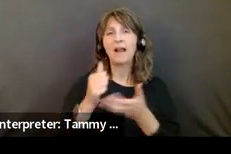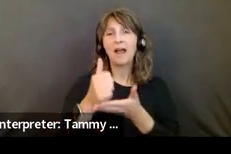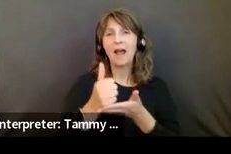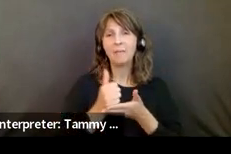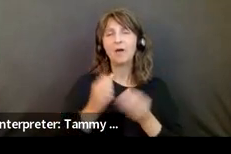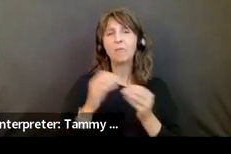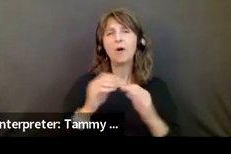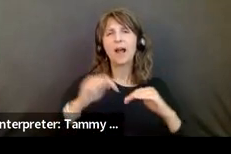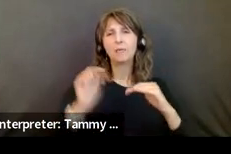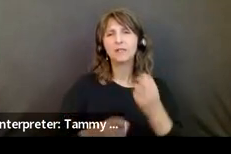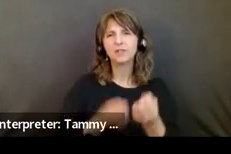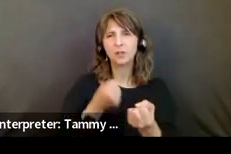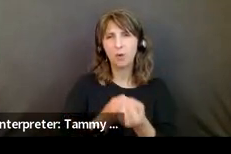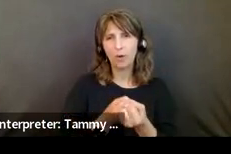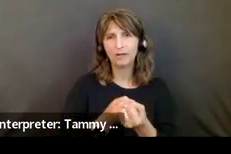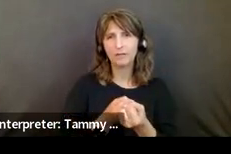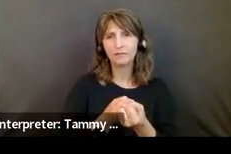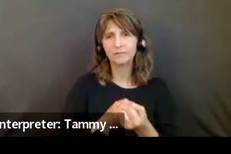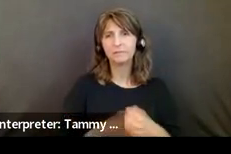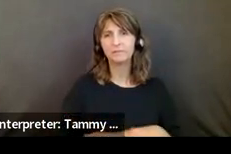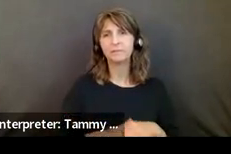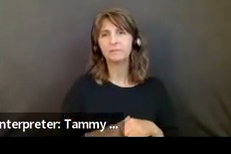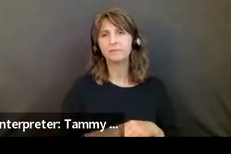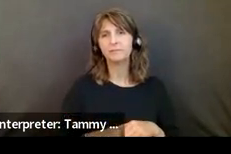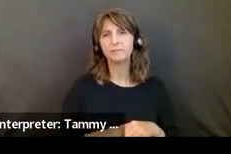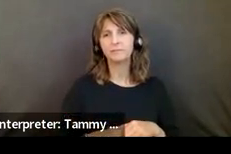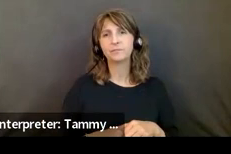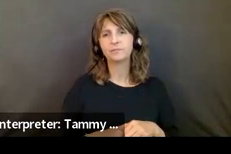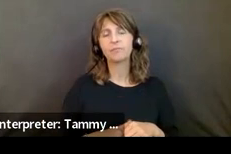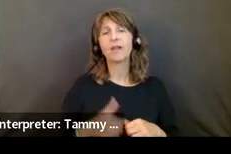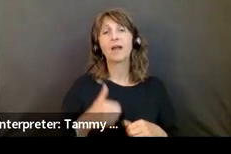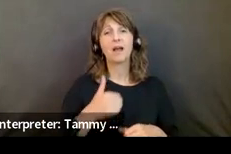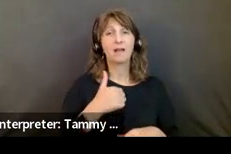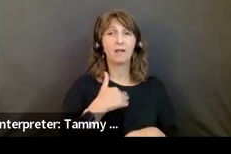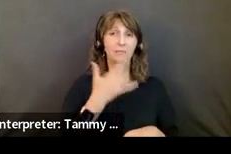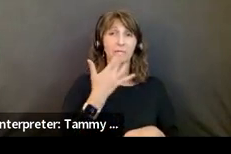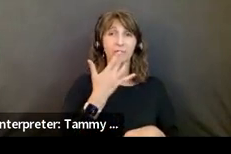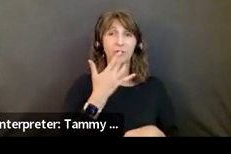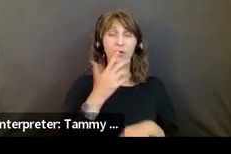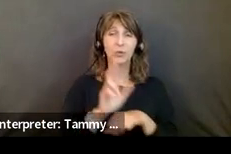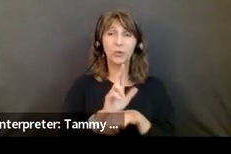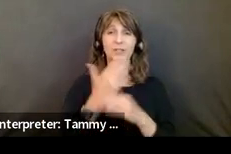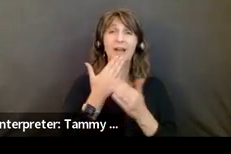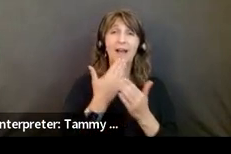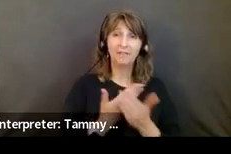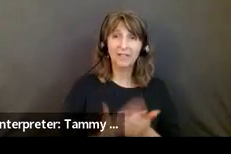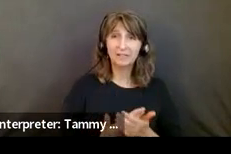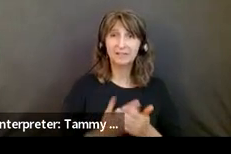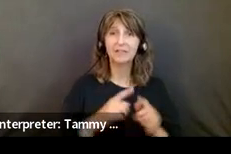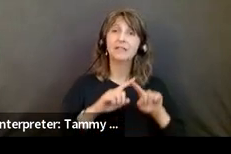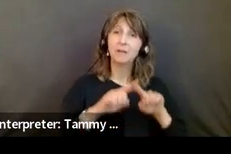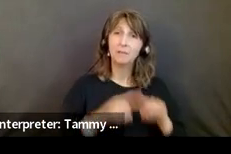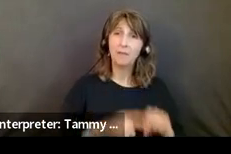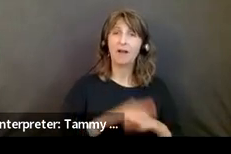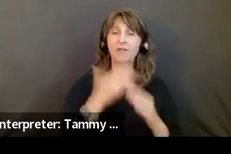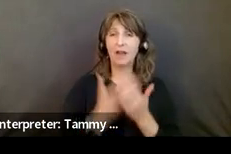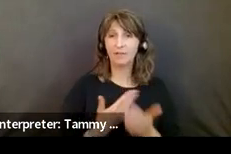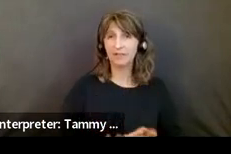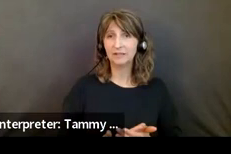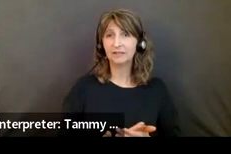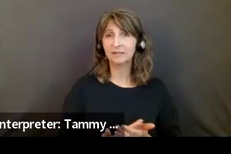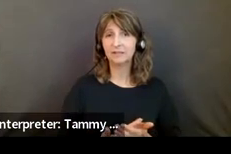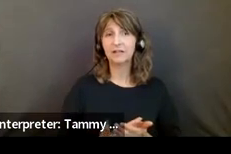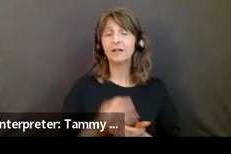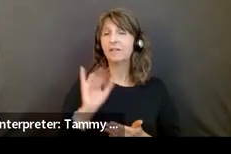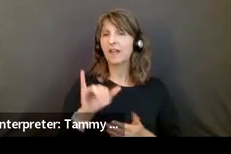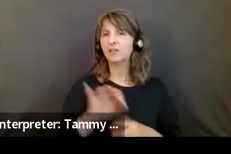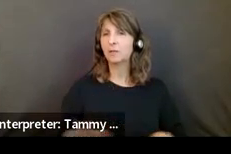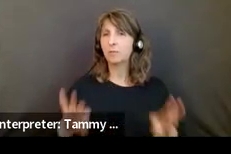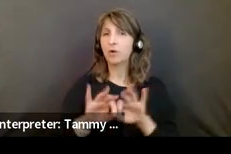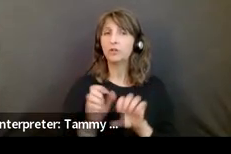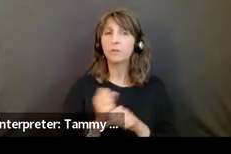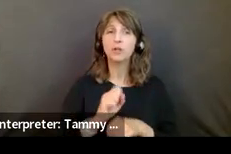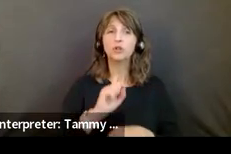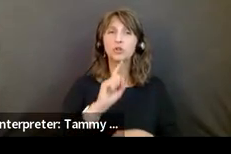I feel like. That is the way to go when we're making sure that. Our youth are getting best practices.